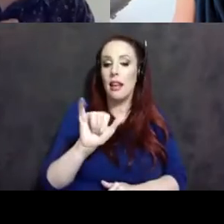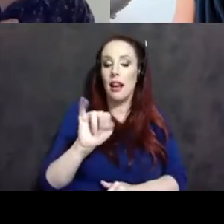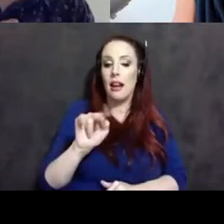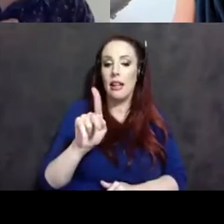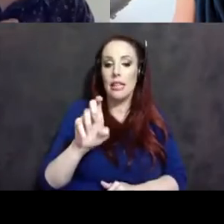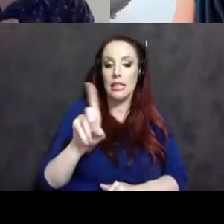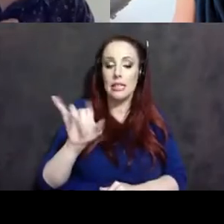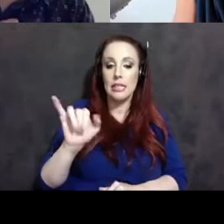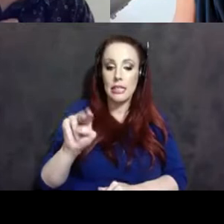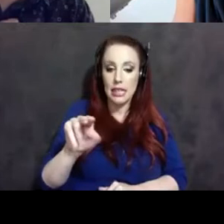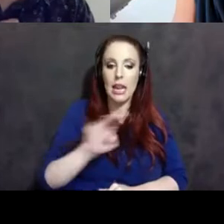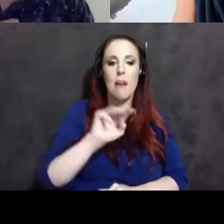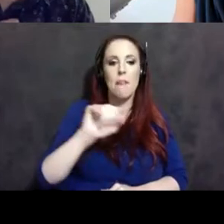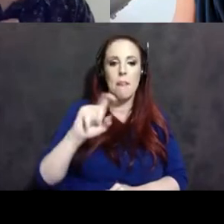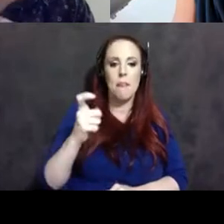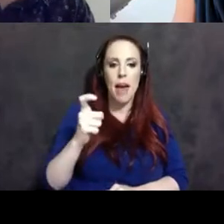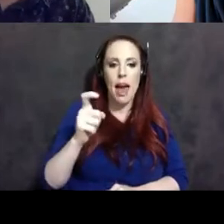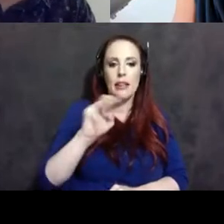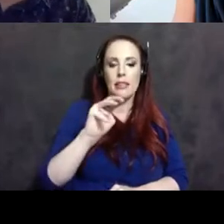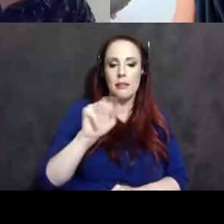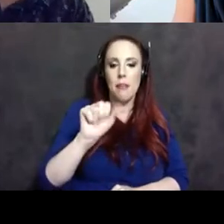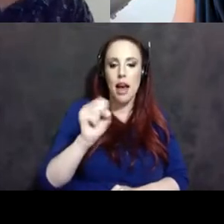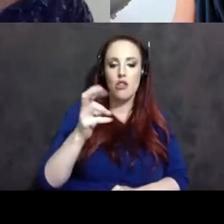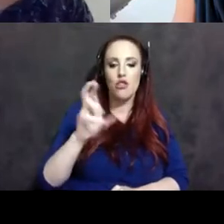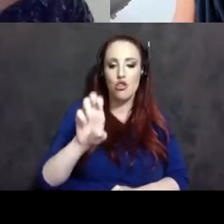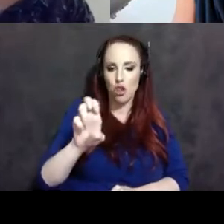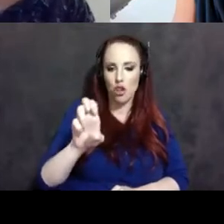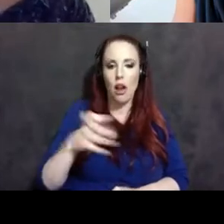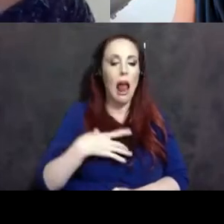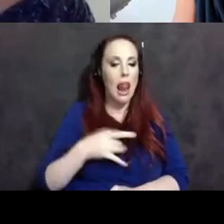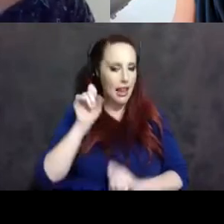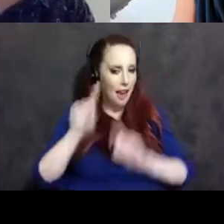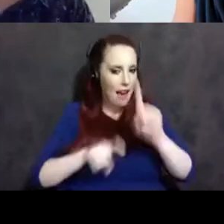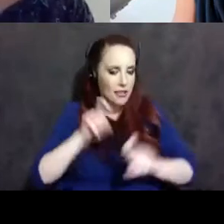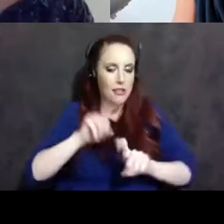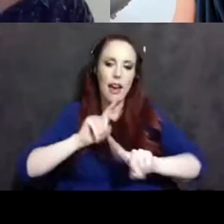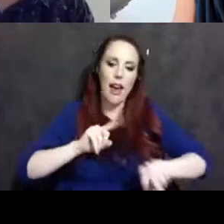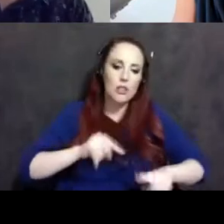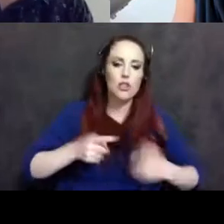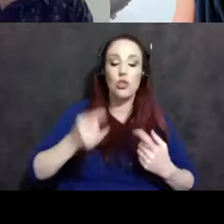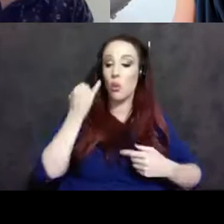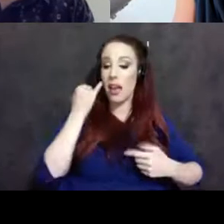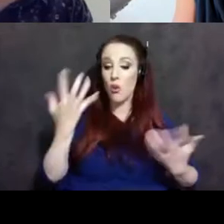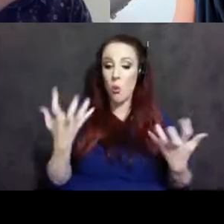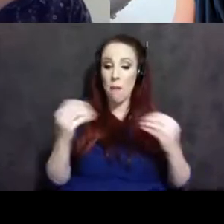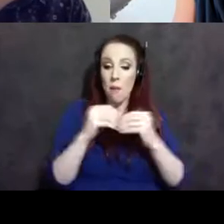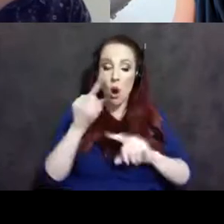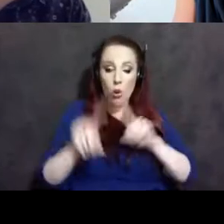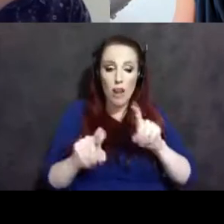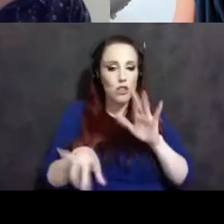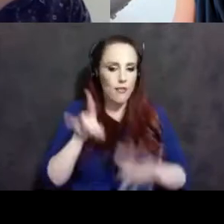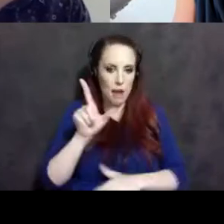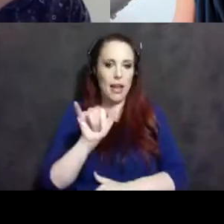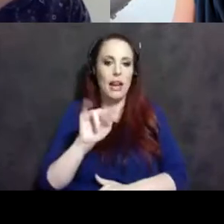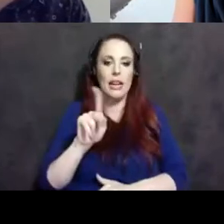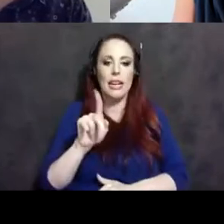And if we don't have time for further questions, find me on LinkedIn, I'm always happy to add